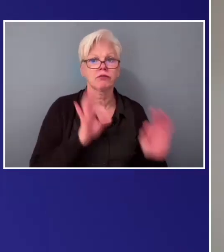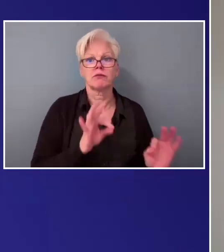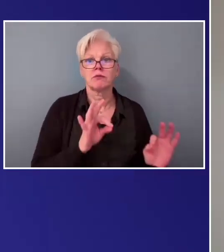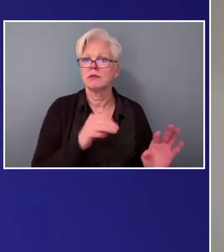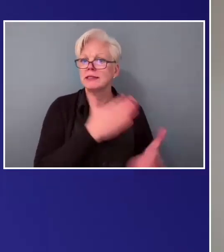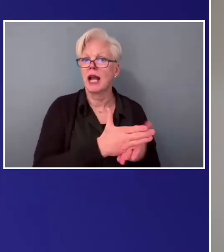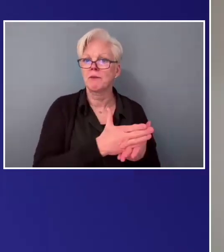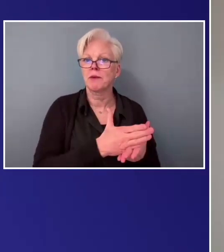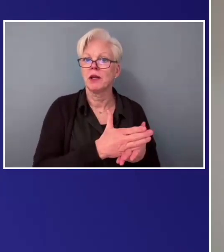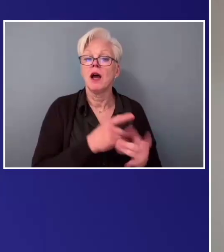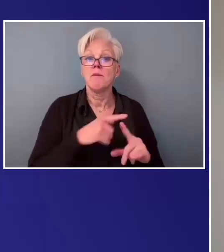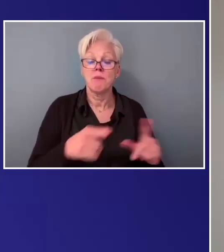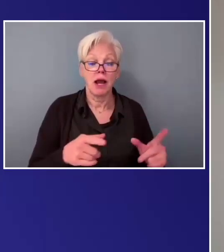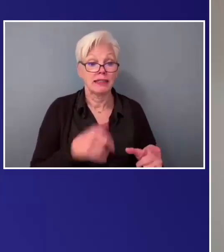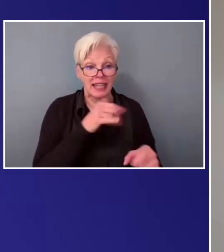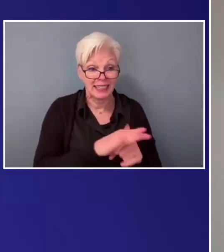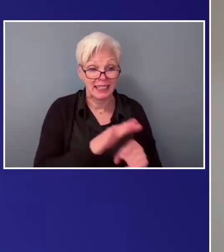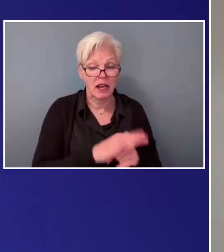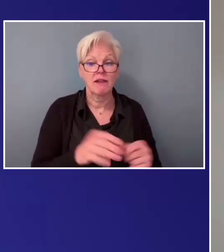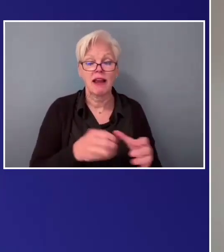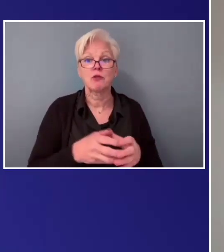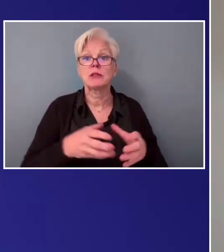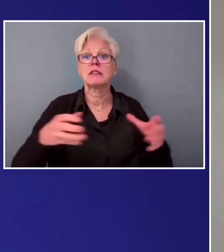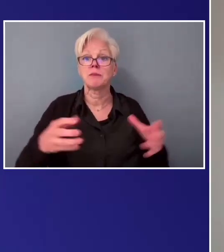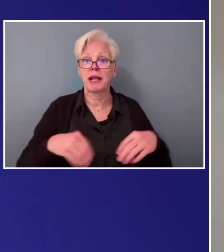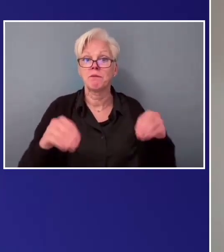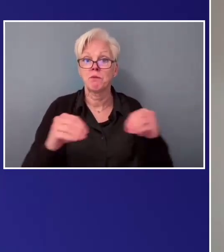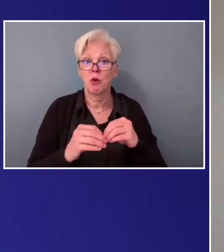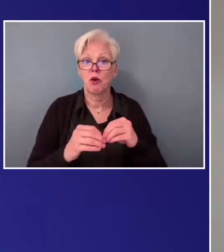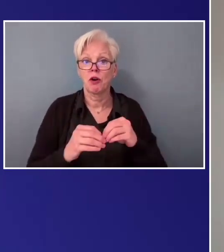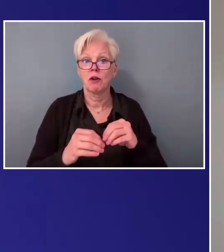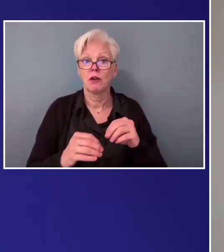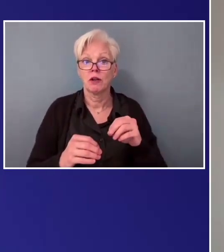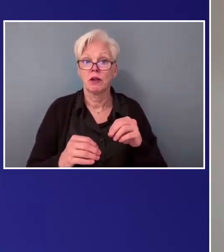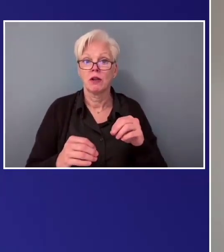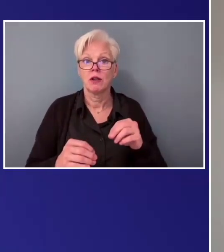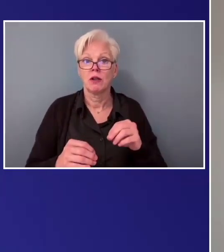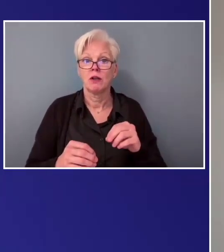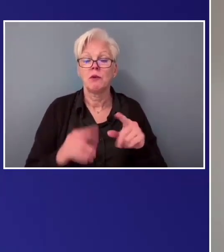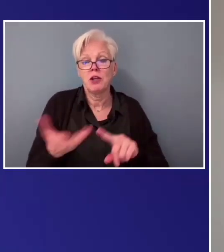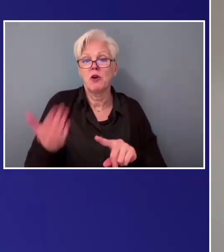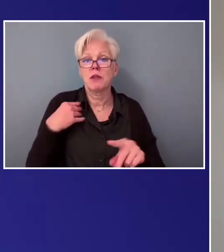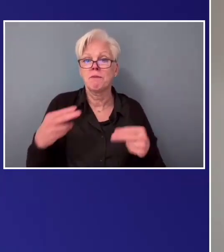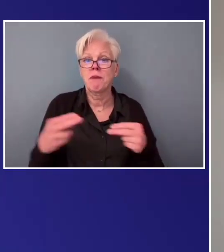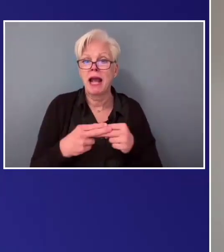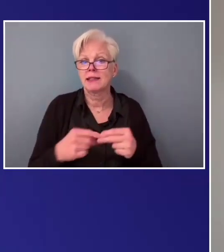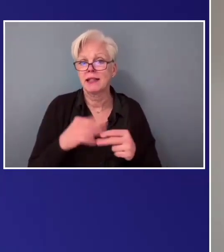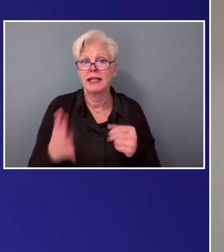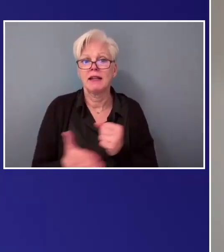continue expanding the next step along the pathway -- we can go to the path -- we can go to that path slide if it would be helpful. Yeah.